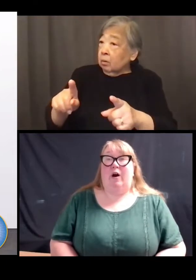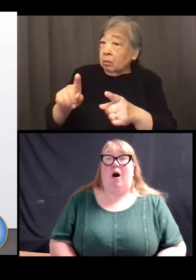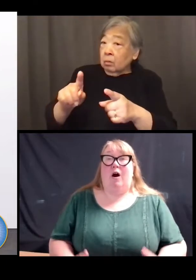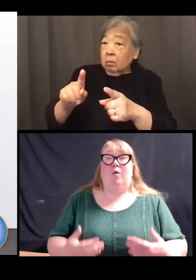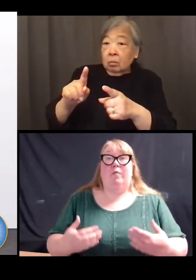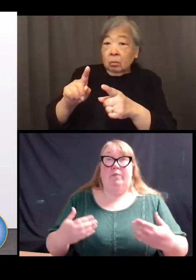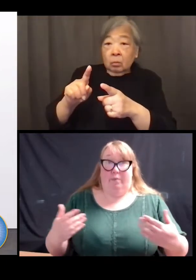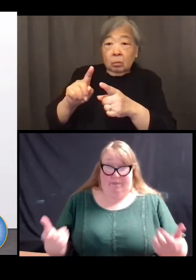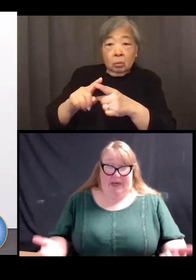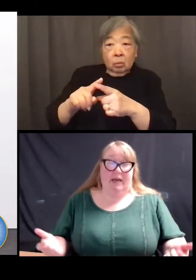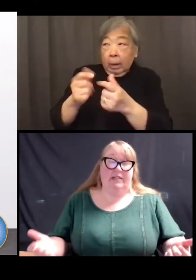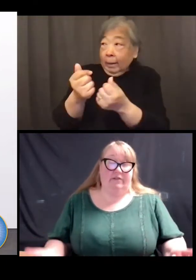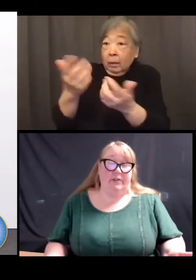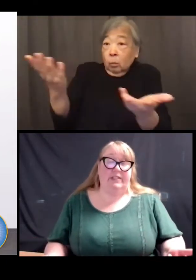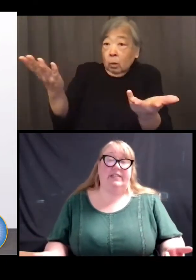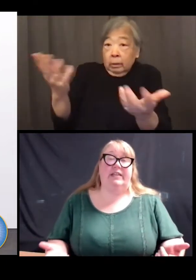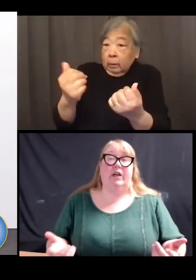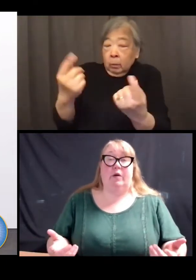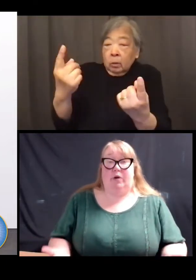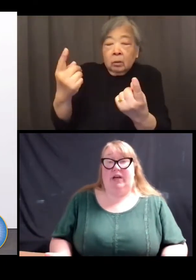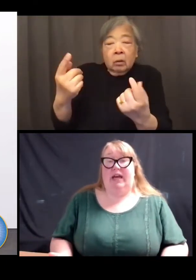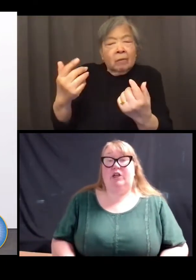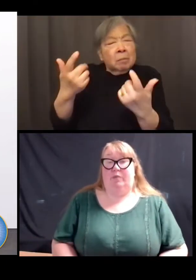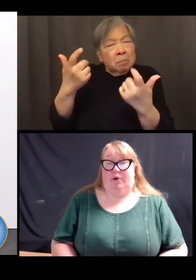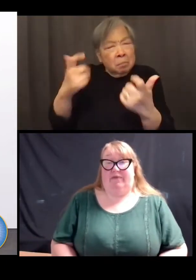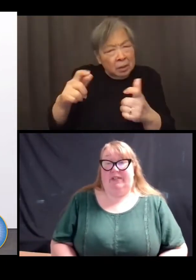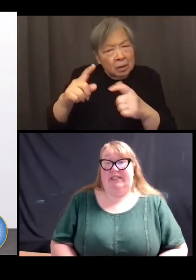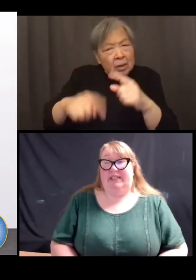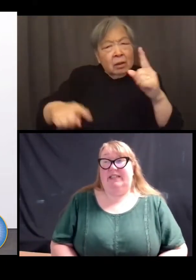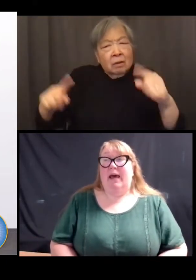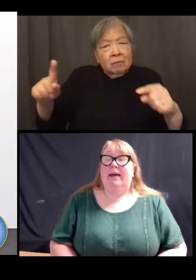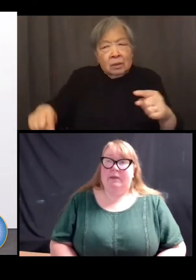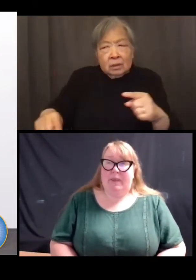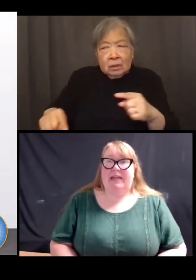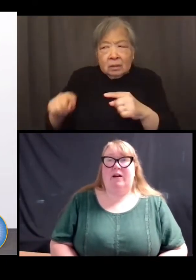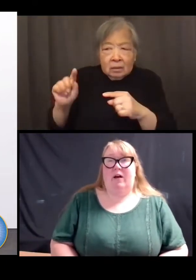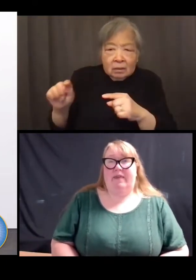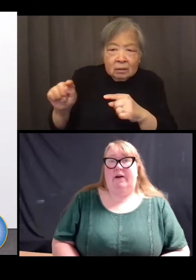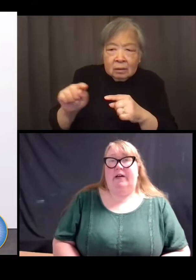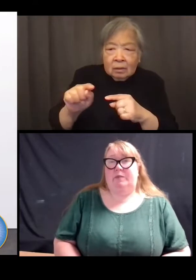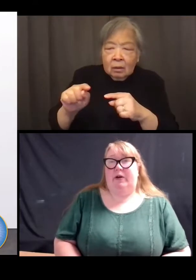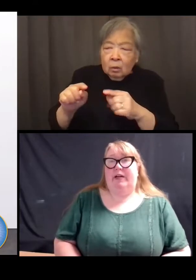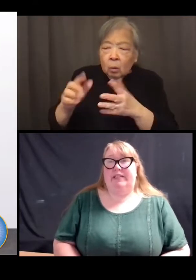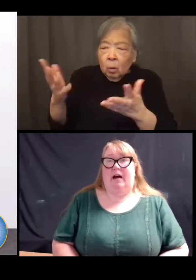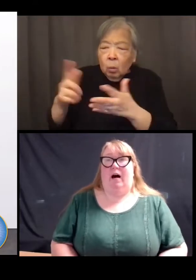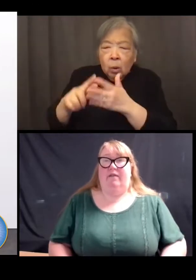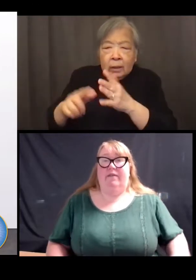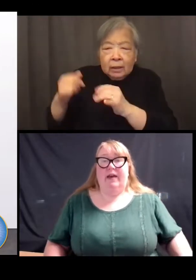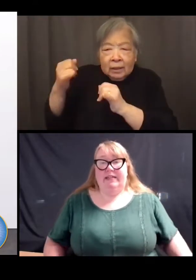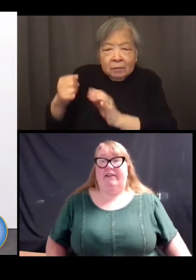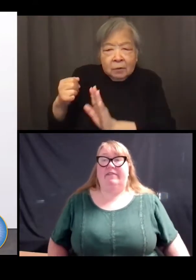are big differences in communication preferences depending on their experience of deafness